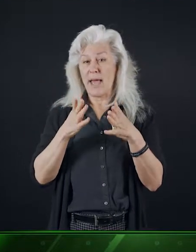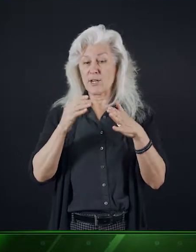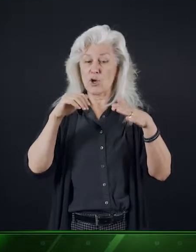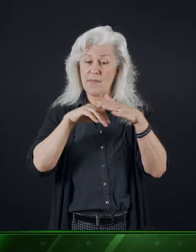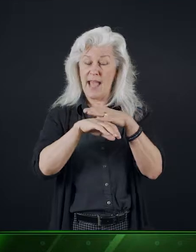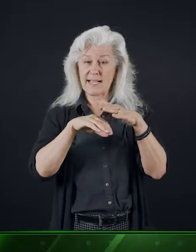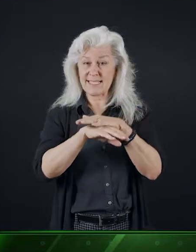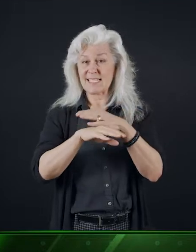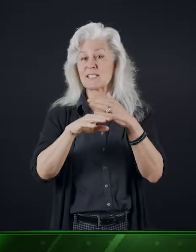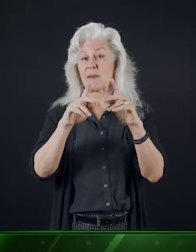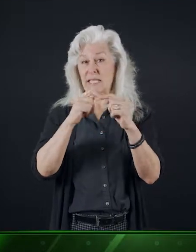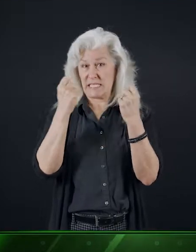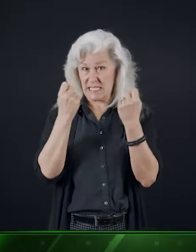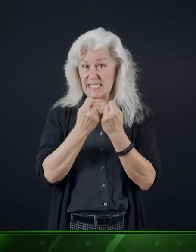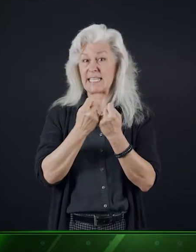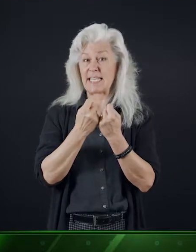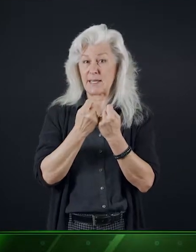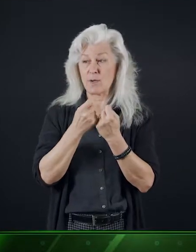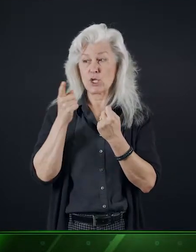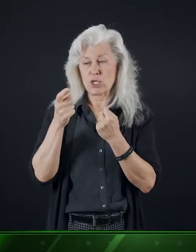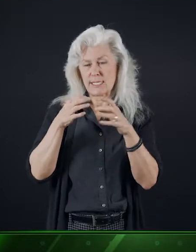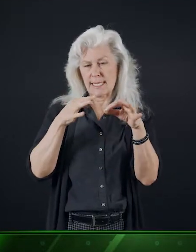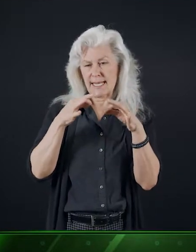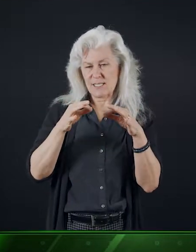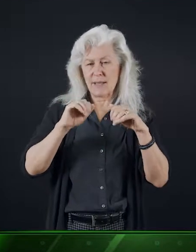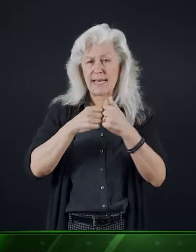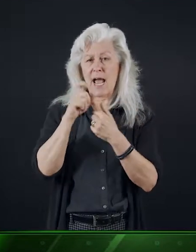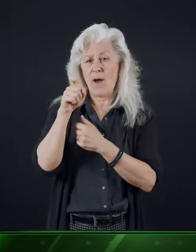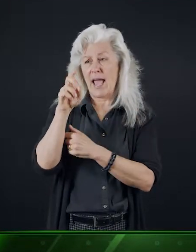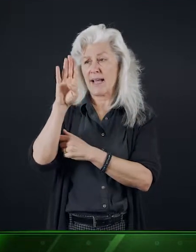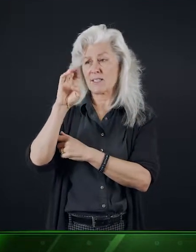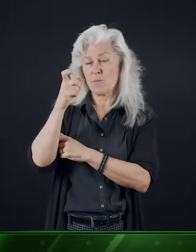She is here to explain to us how Xbox is supporting game creators